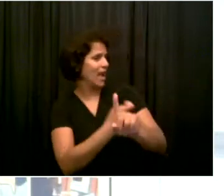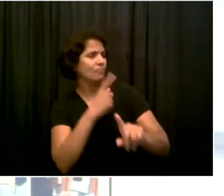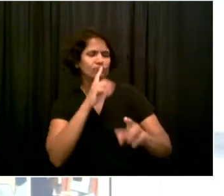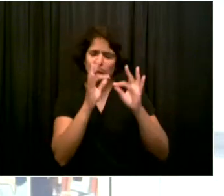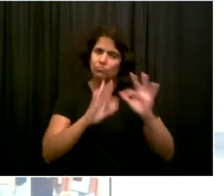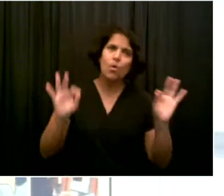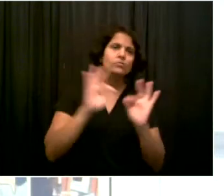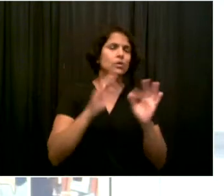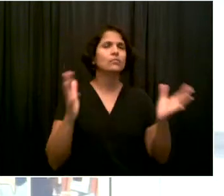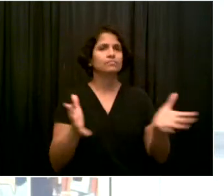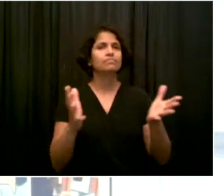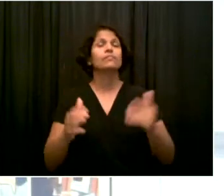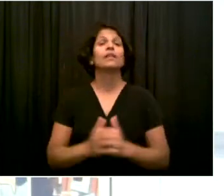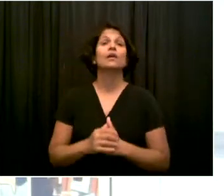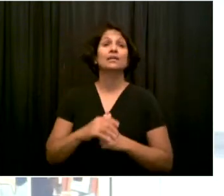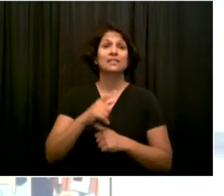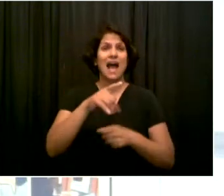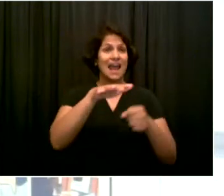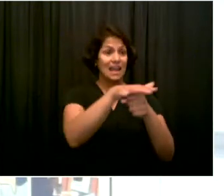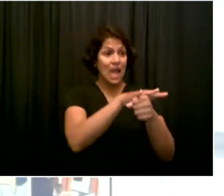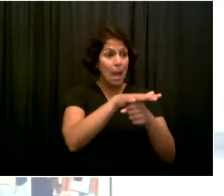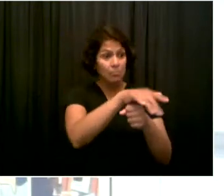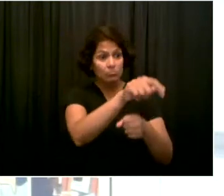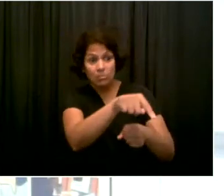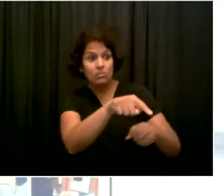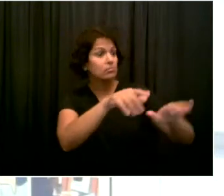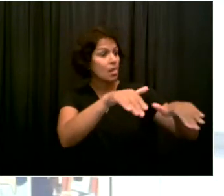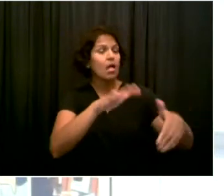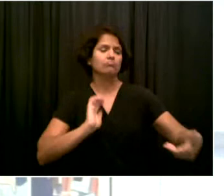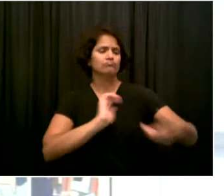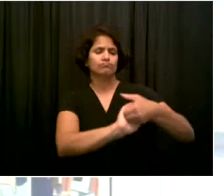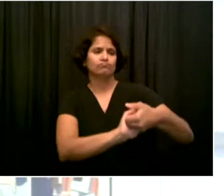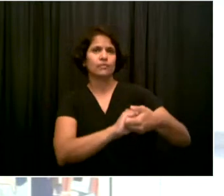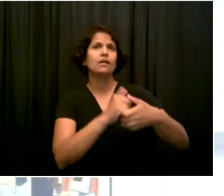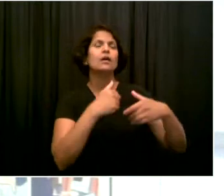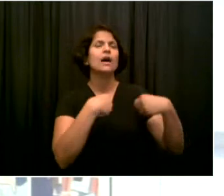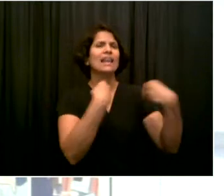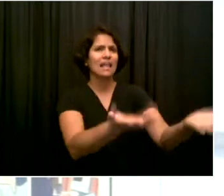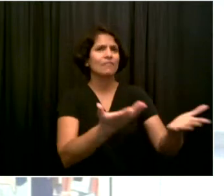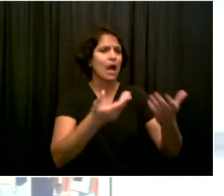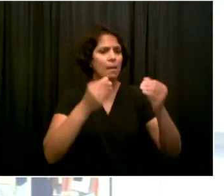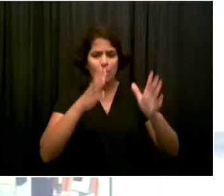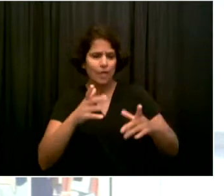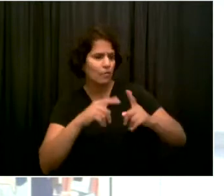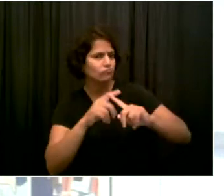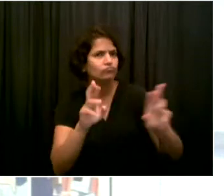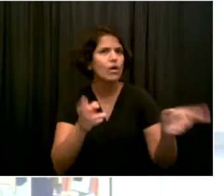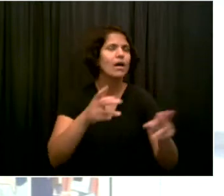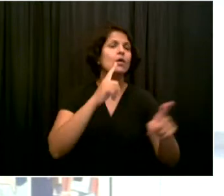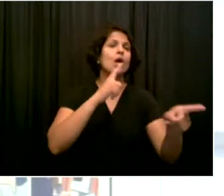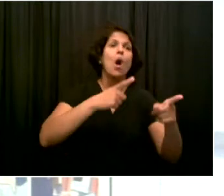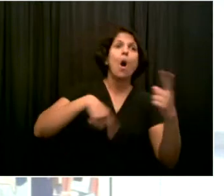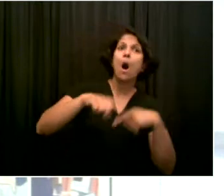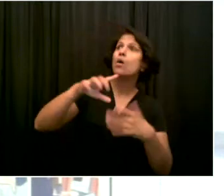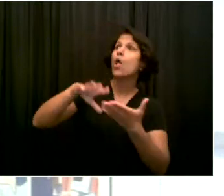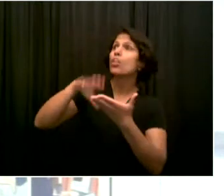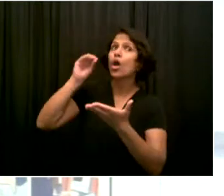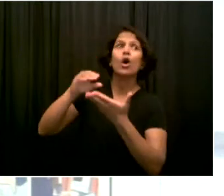RESIDENTS IN THOSE AREAS. FINALLY WE ARE